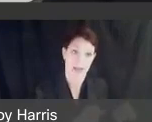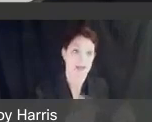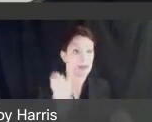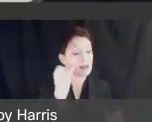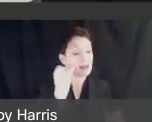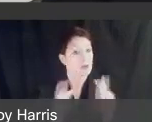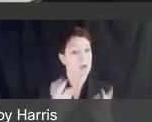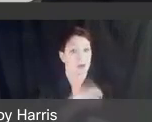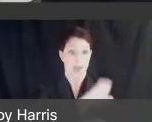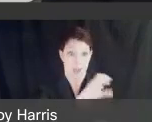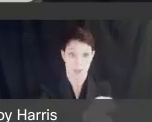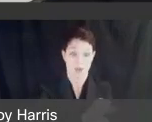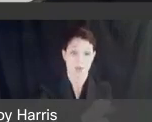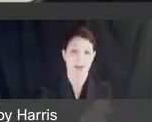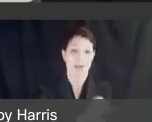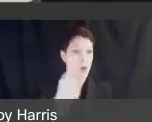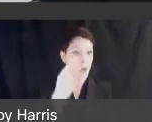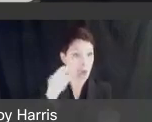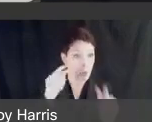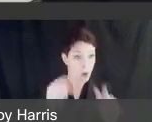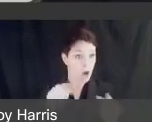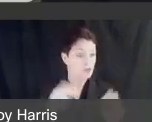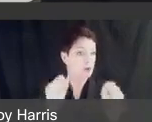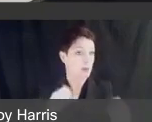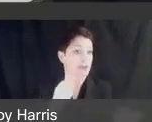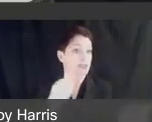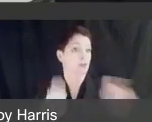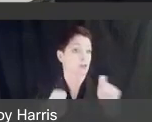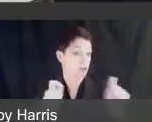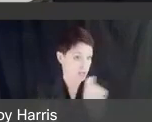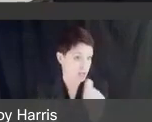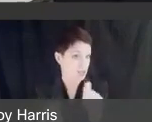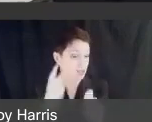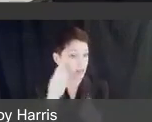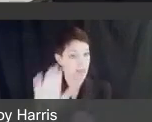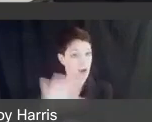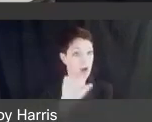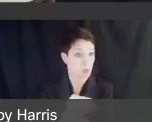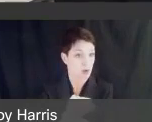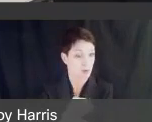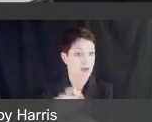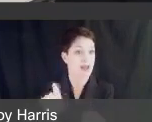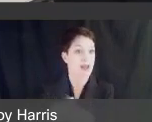they should keep an eye out for a possible change in that appointment as we get more vaccine but at